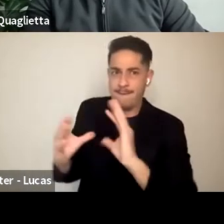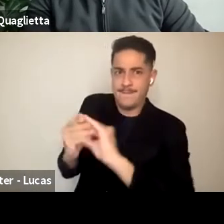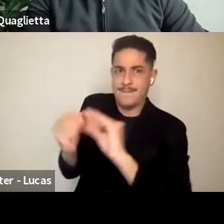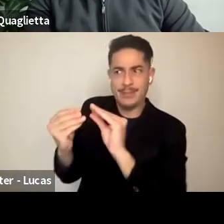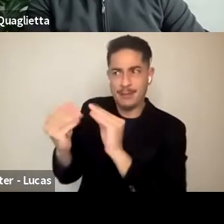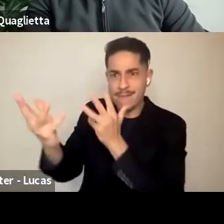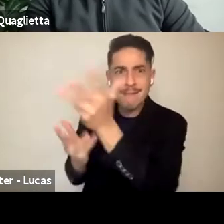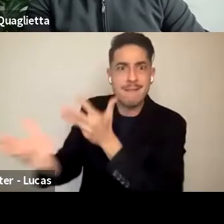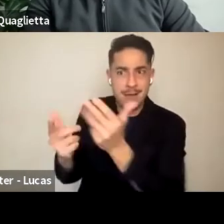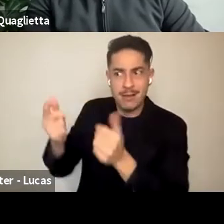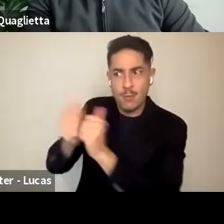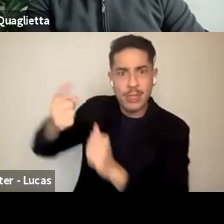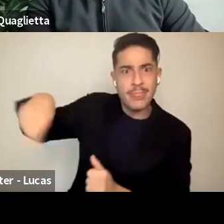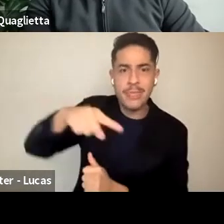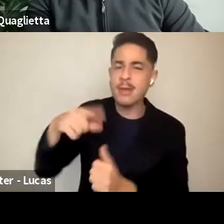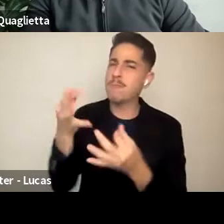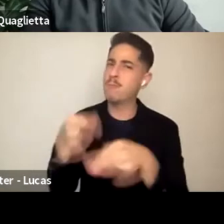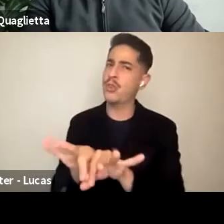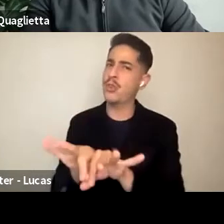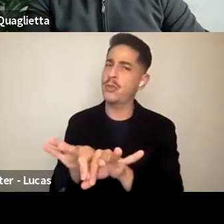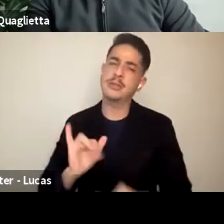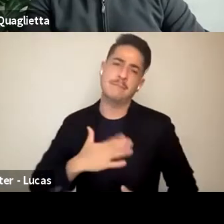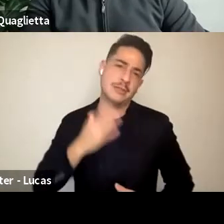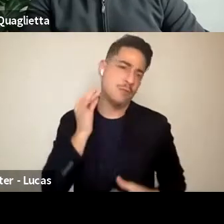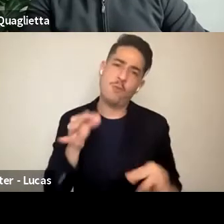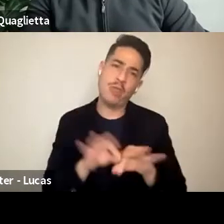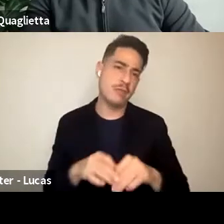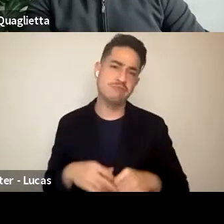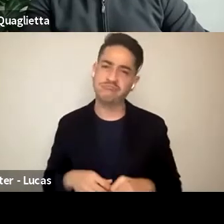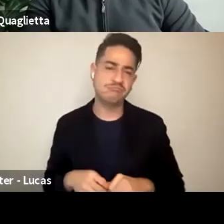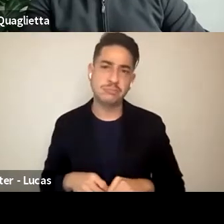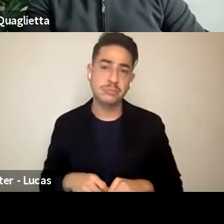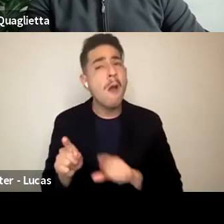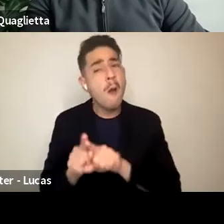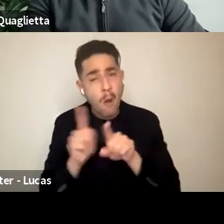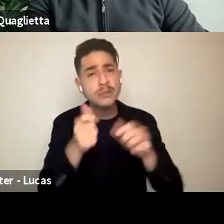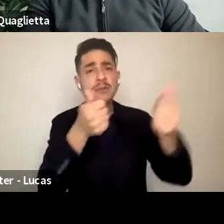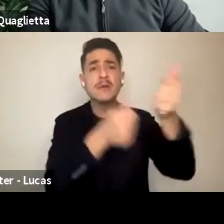I think in my experience it's worked out really well. But I've also sat in marketing teams and engineering teams.